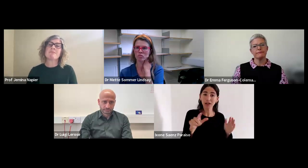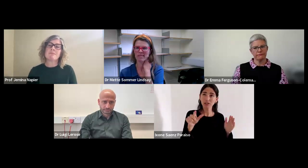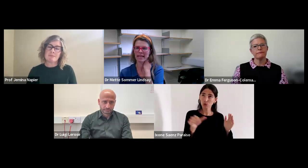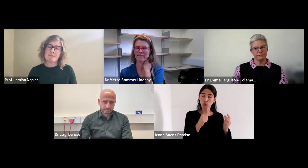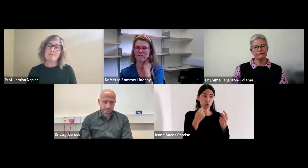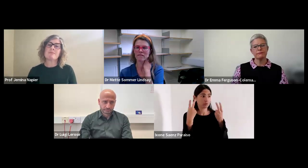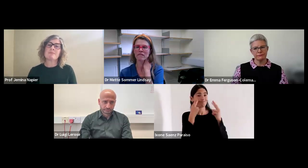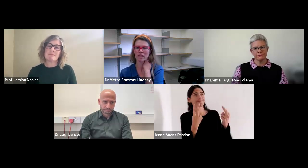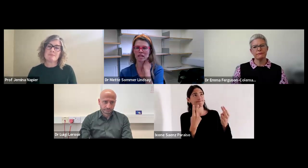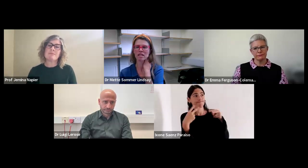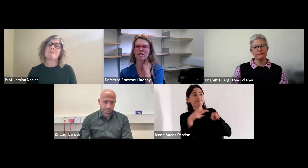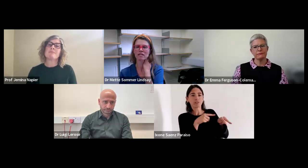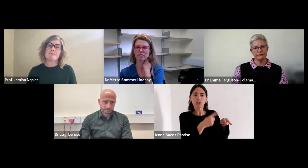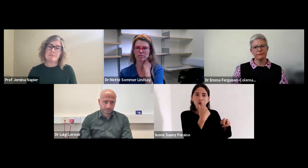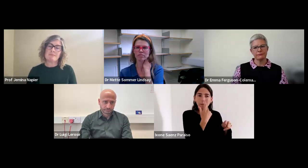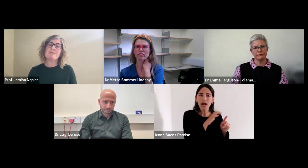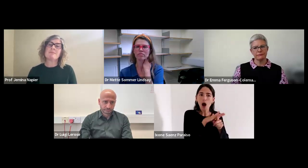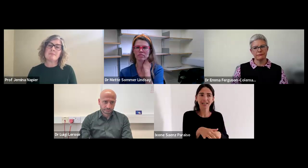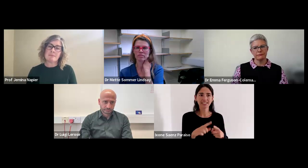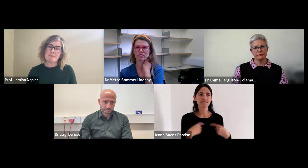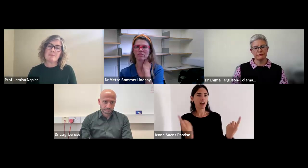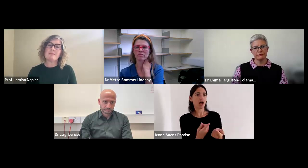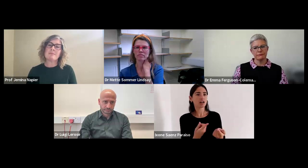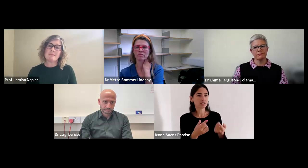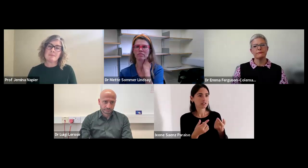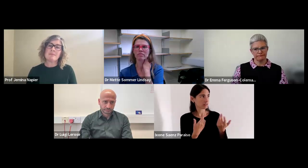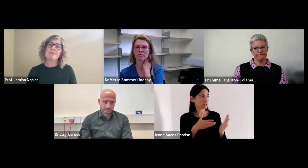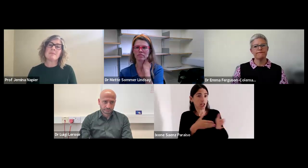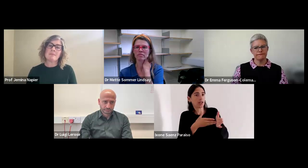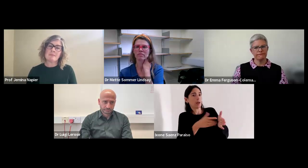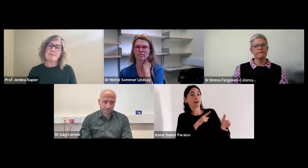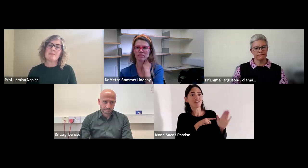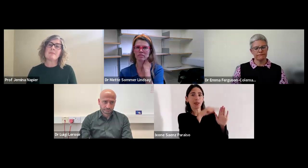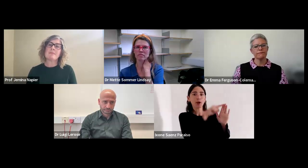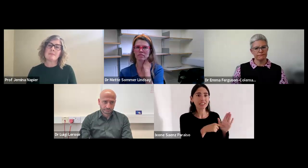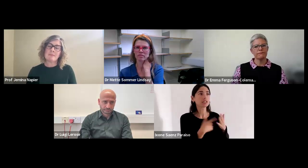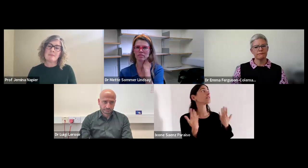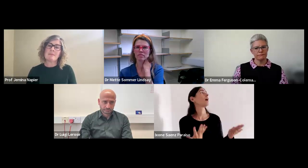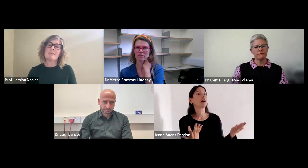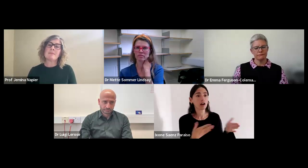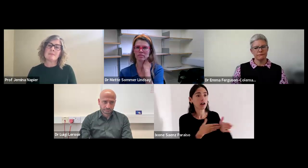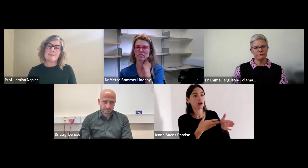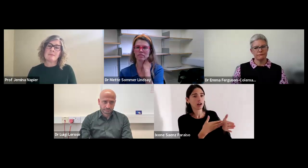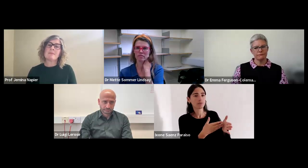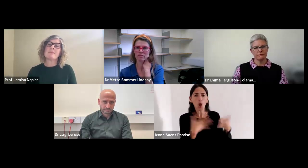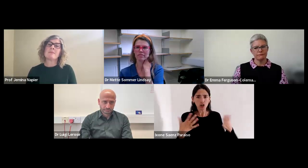effective if they're well structured and they are reflected upon, but in turn, the policy can